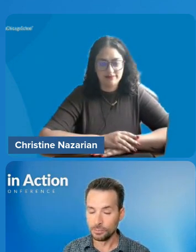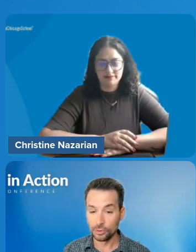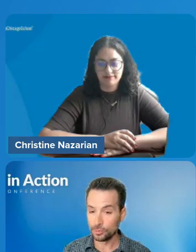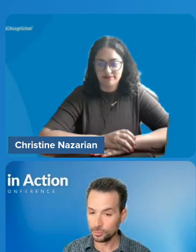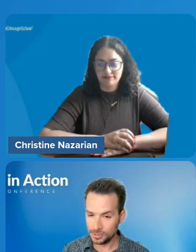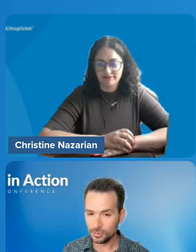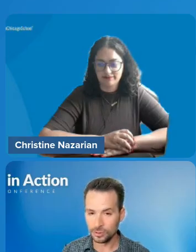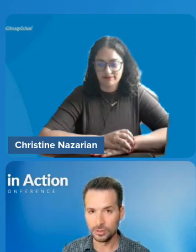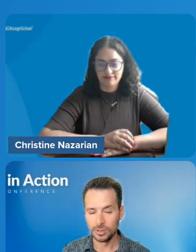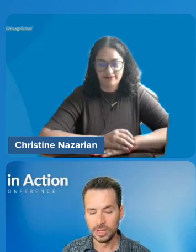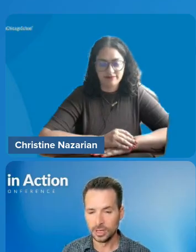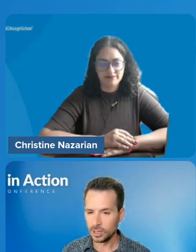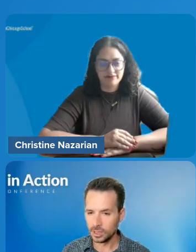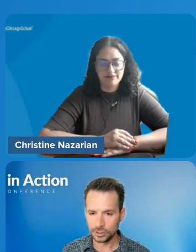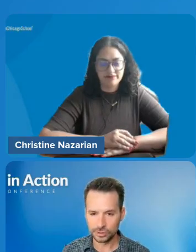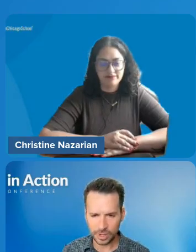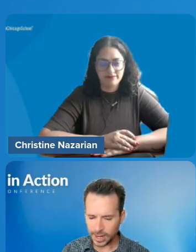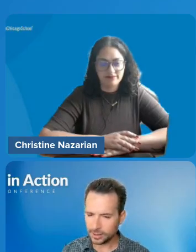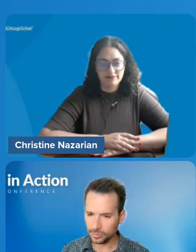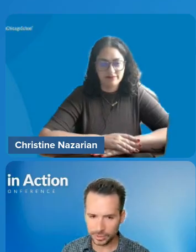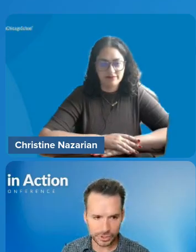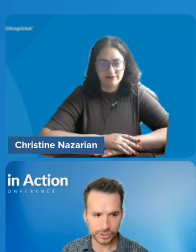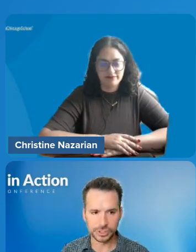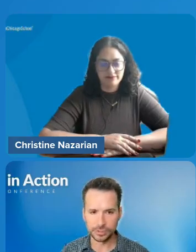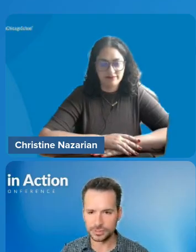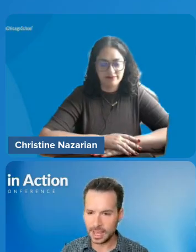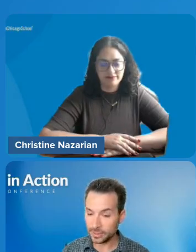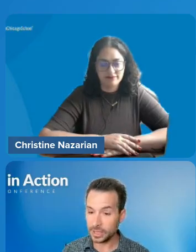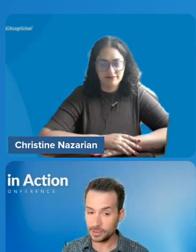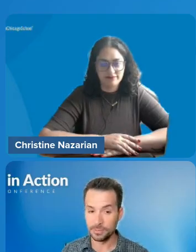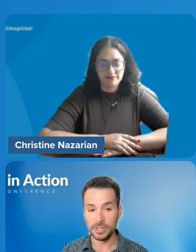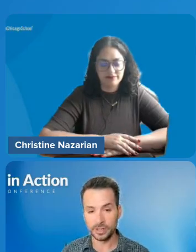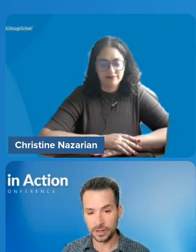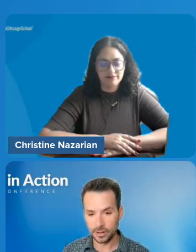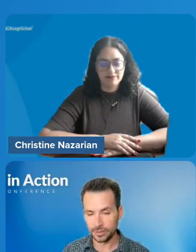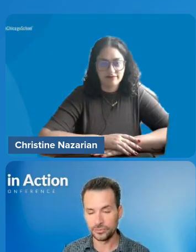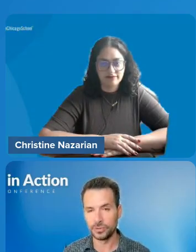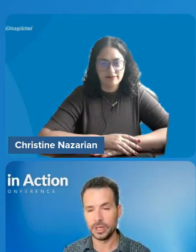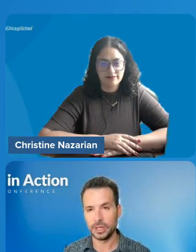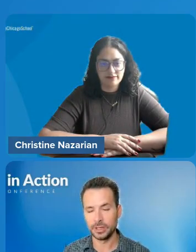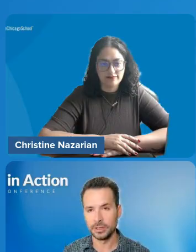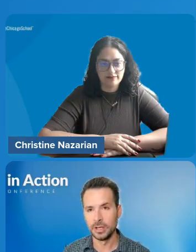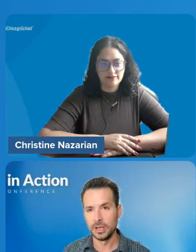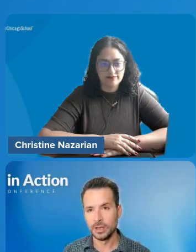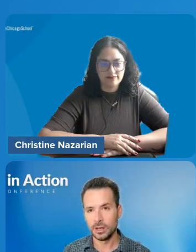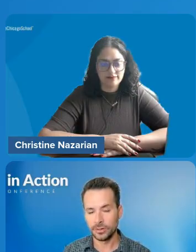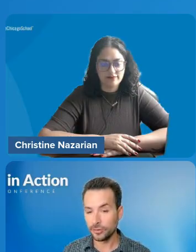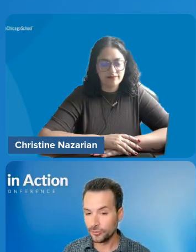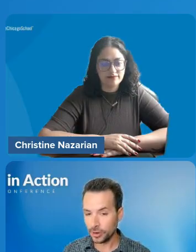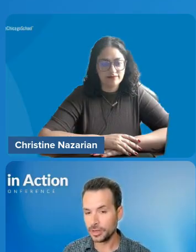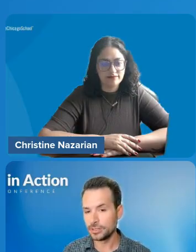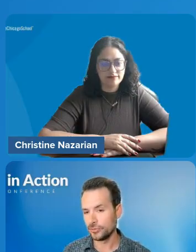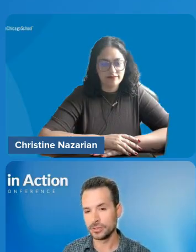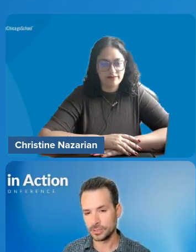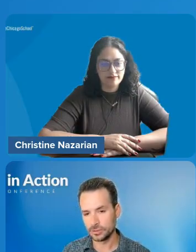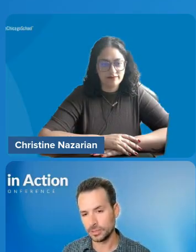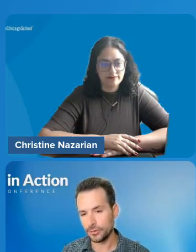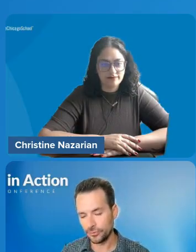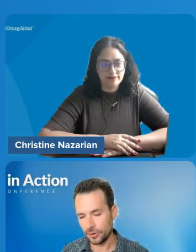multiple people, track the relationships, navigate competing narratives. And that's a very different skill set from